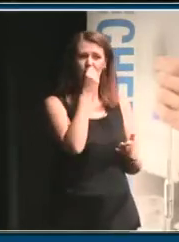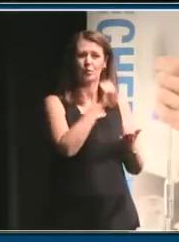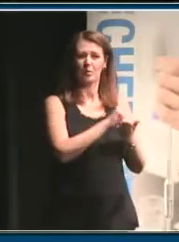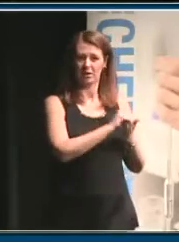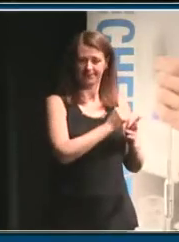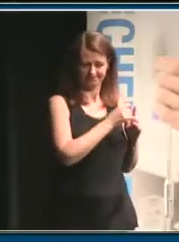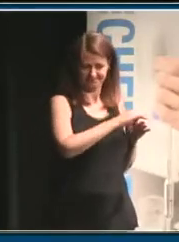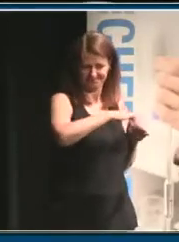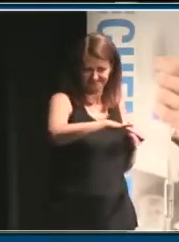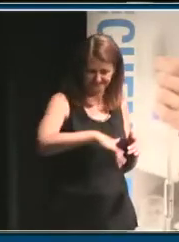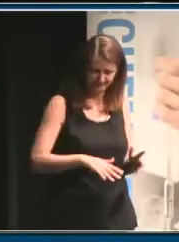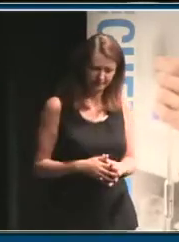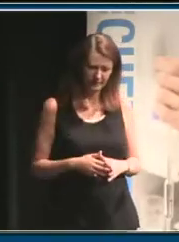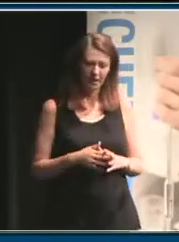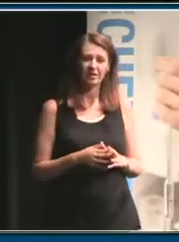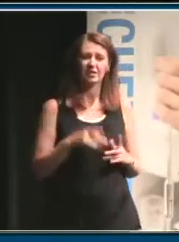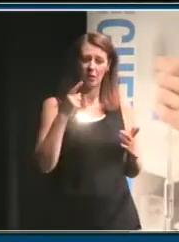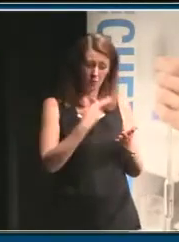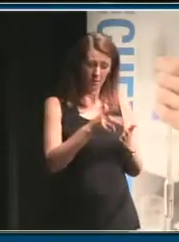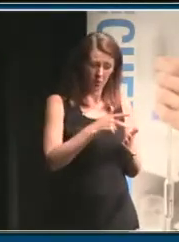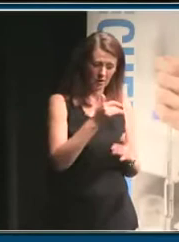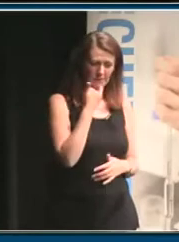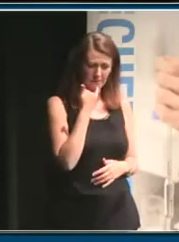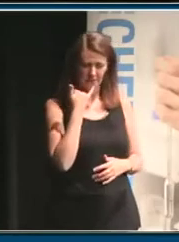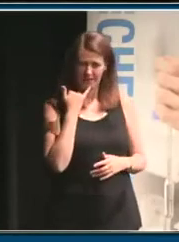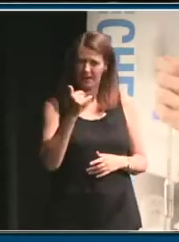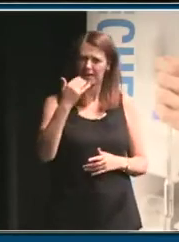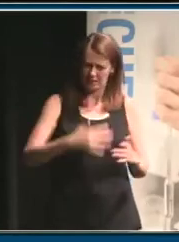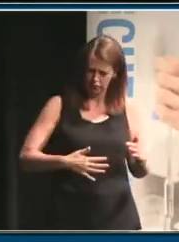and while I’m talking a pregnant woman comes out and she's fumbling with her bags and her